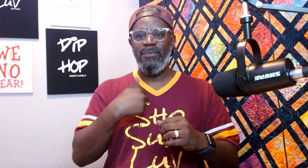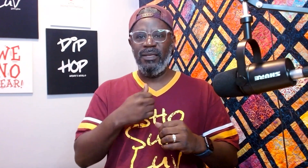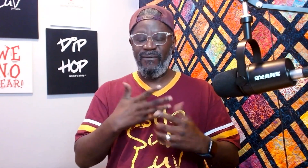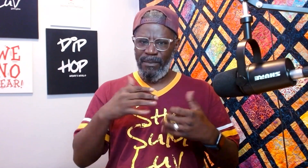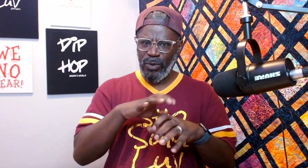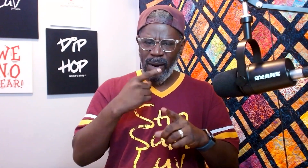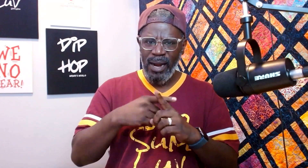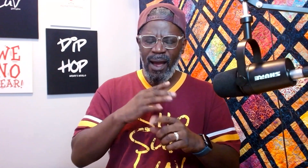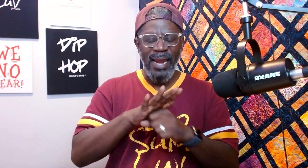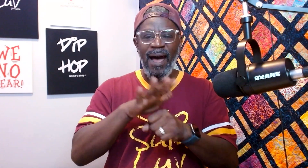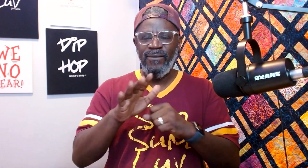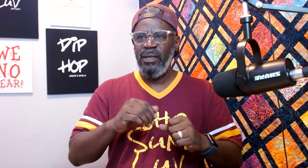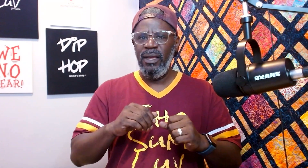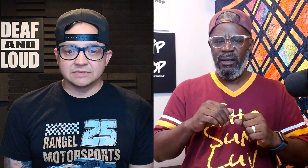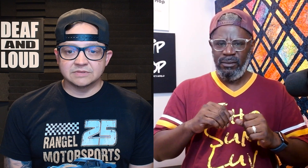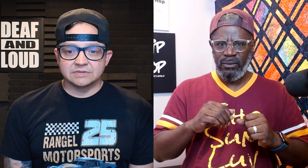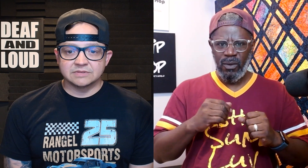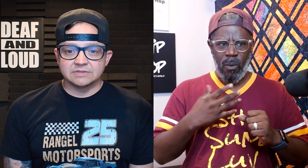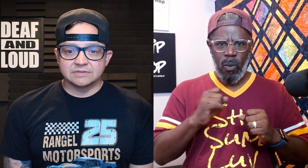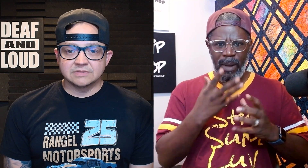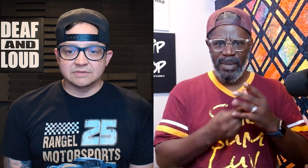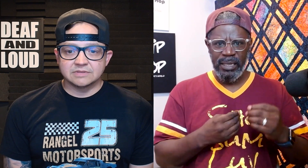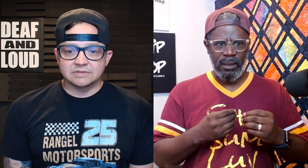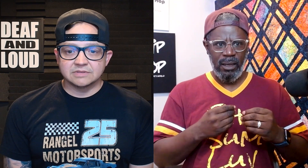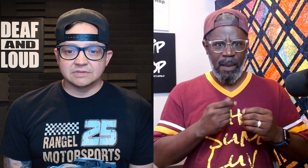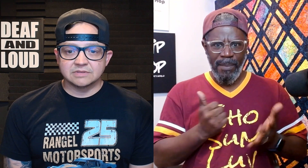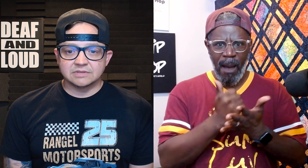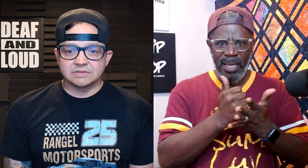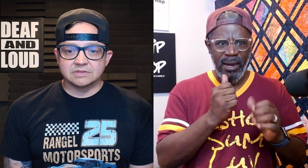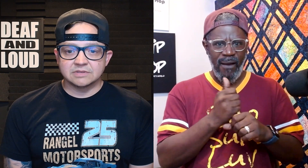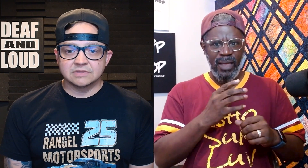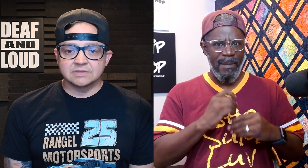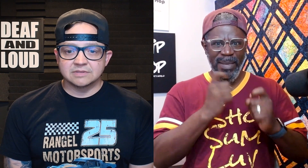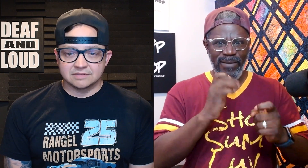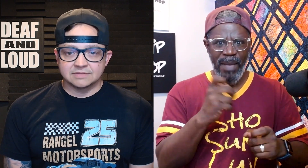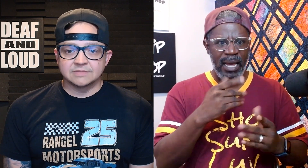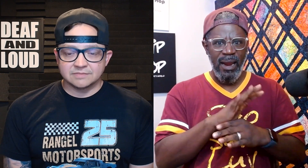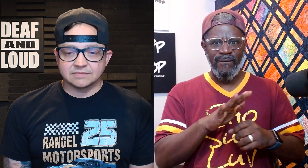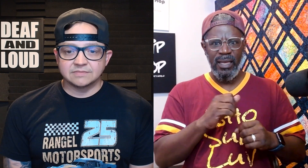ask myself is, am I doing enough? So what am I missing? Am I helping enough? Am I giving back enough?